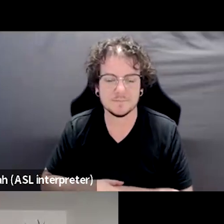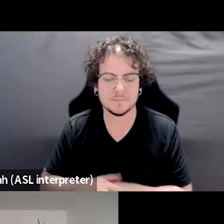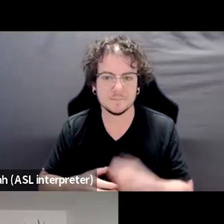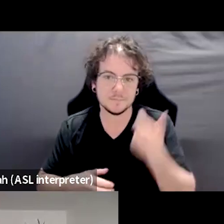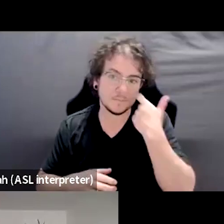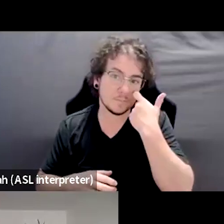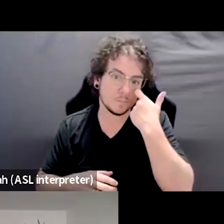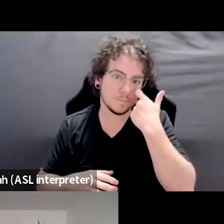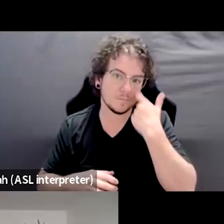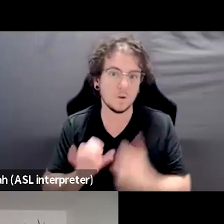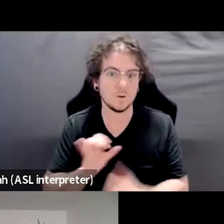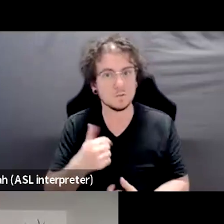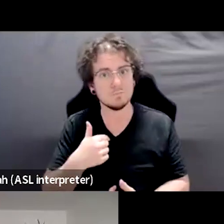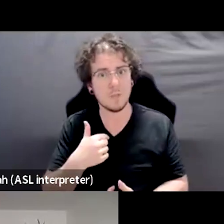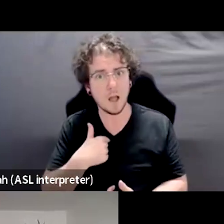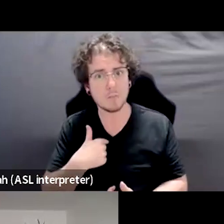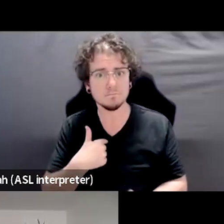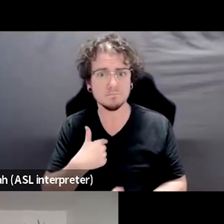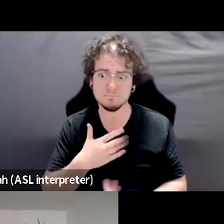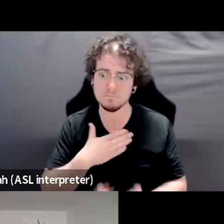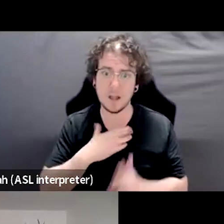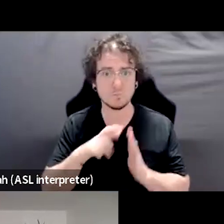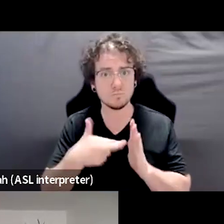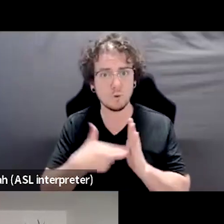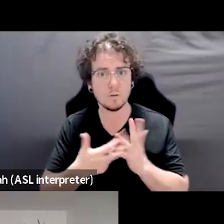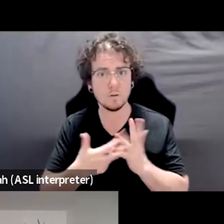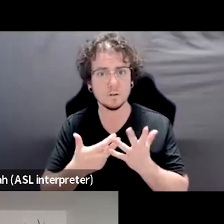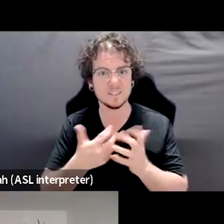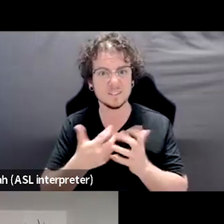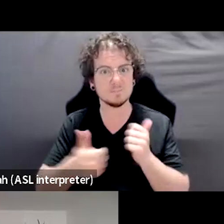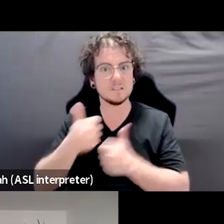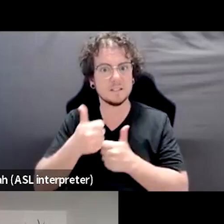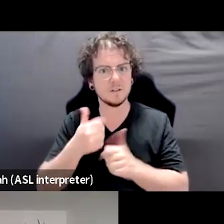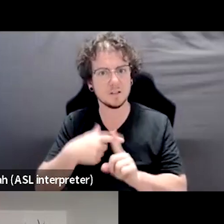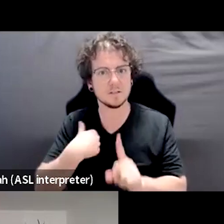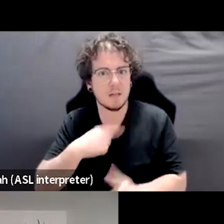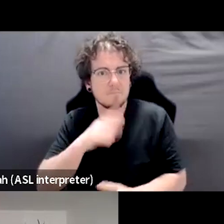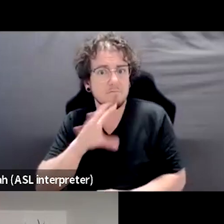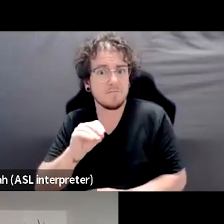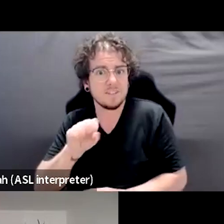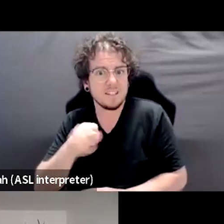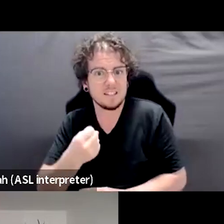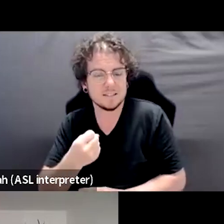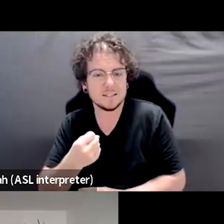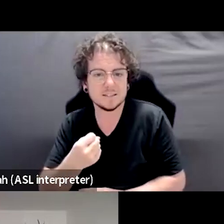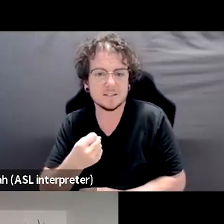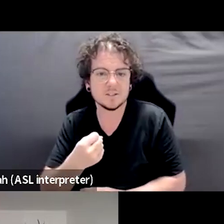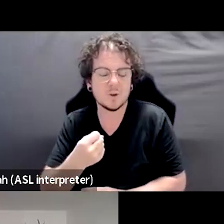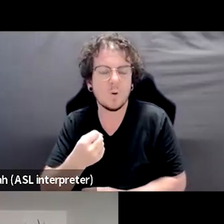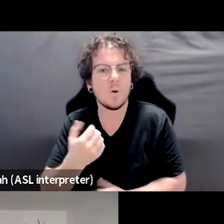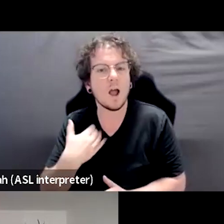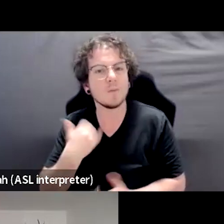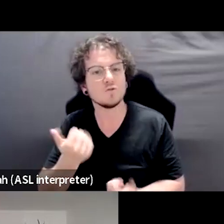role in my 50s, is looking at the workforce and thinking, "Well, who are the people that want